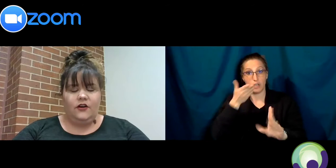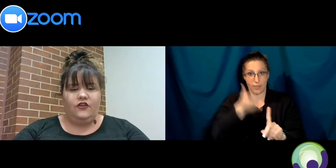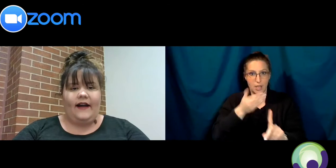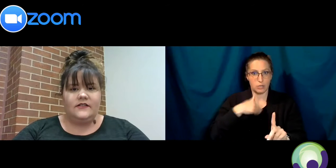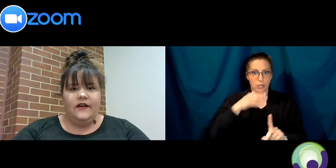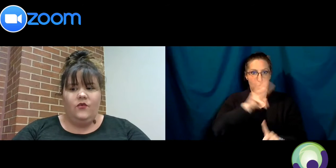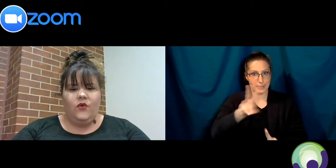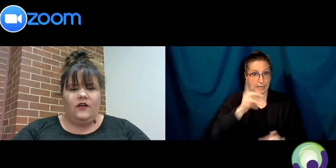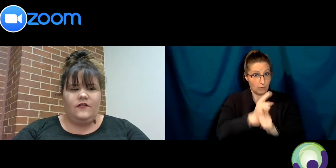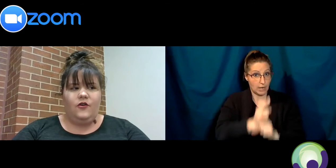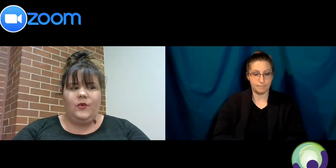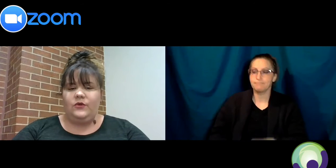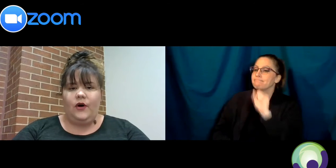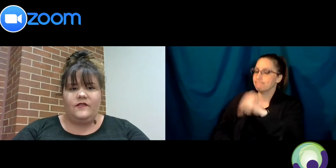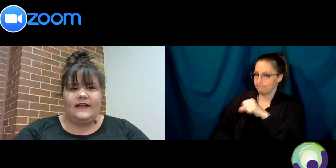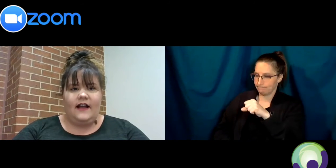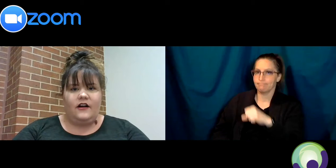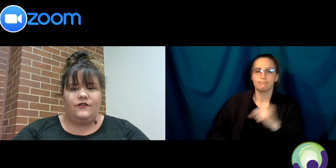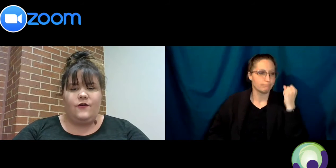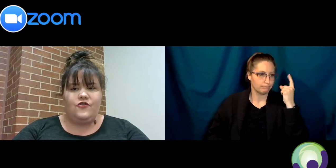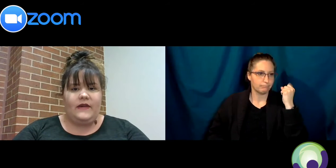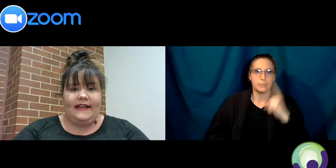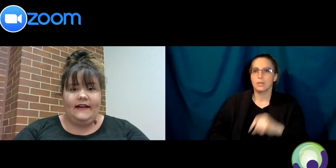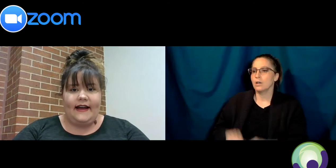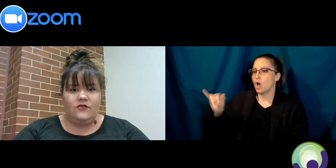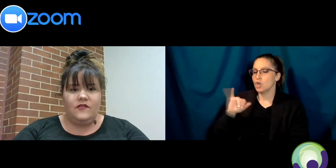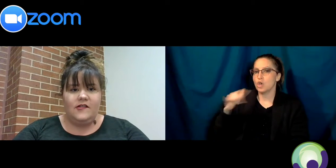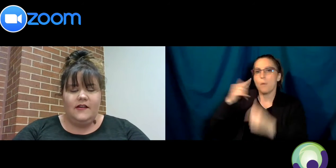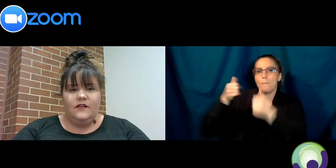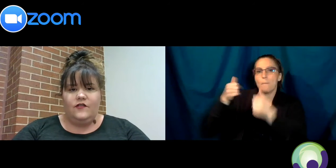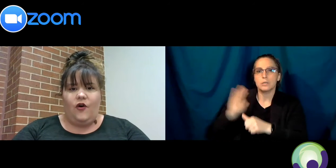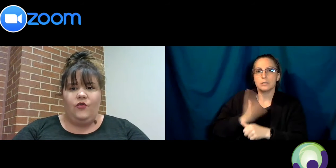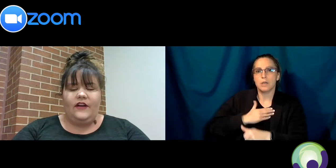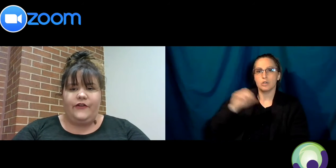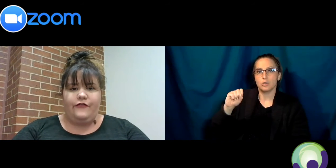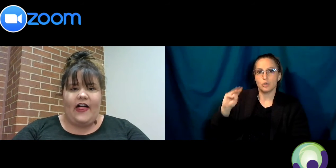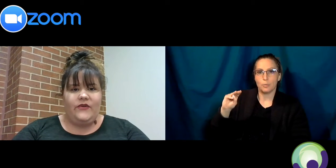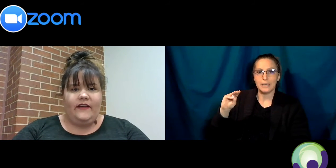Justine: Correct. We also post it on our social media accounts. So if you're following the